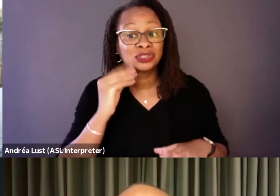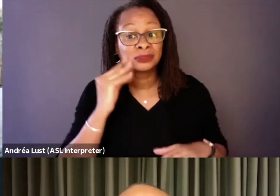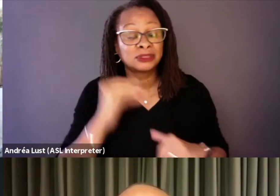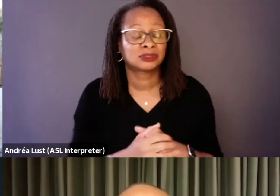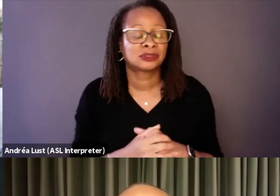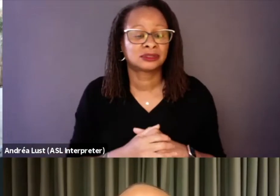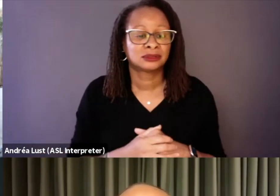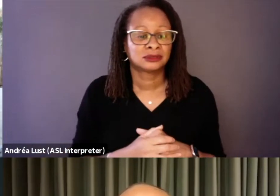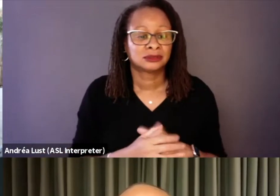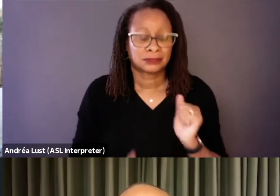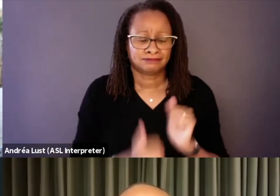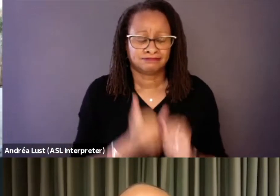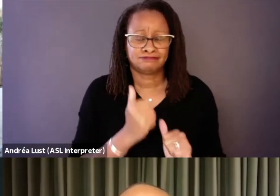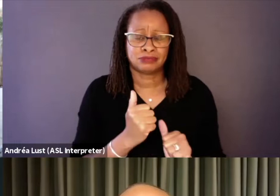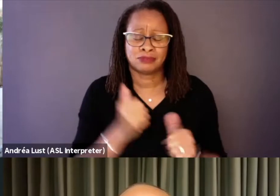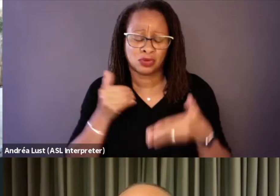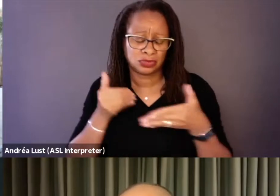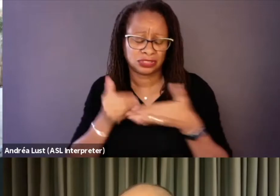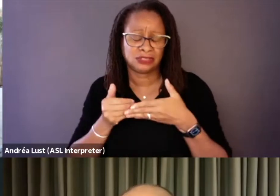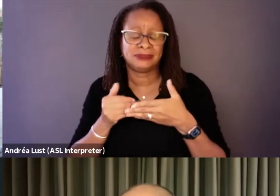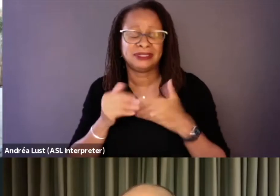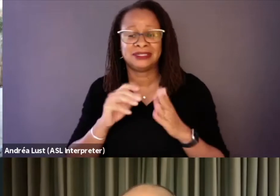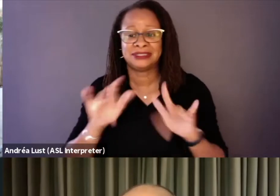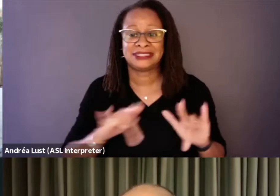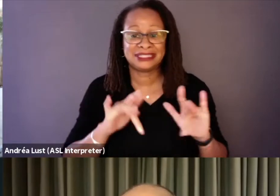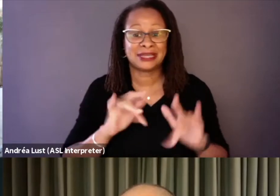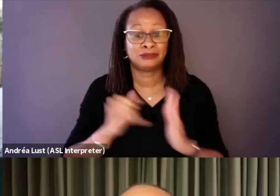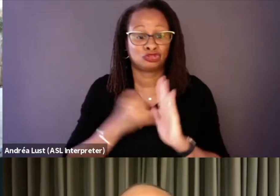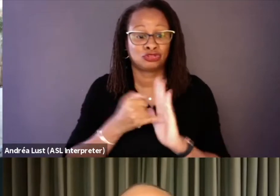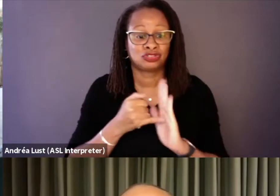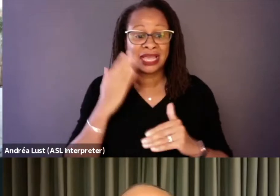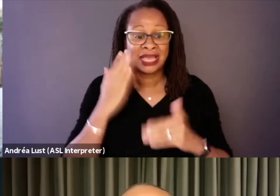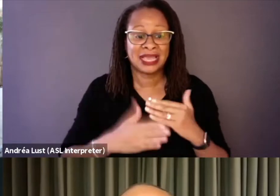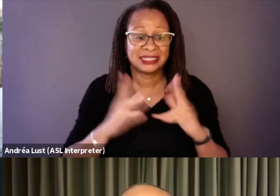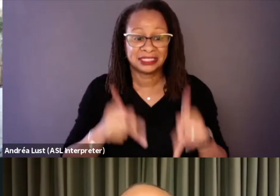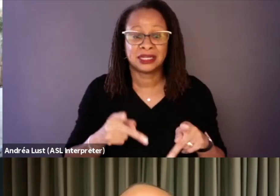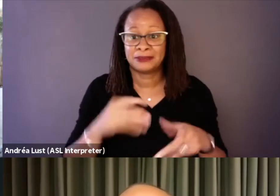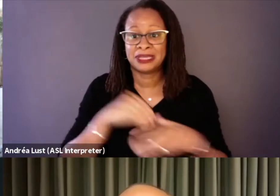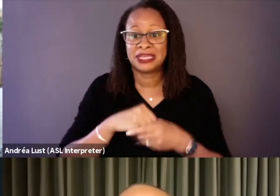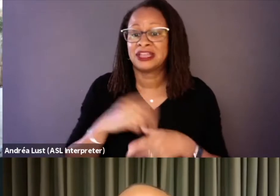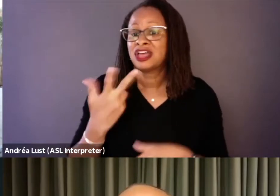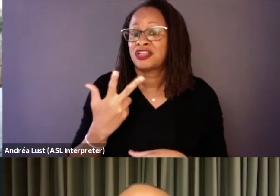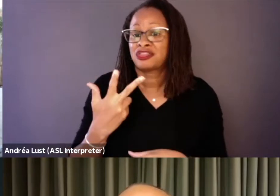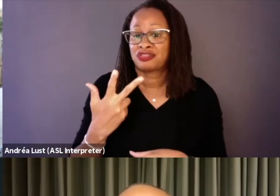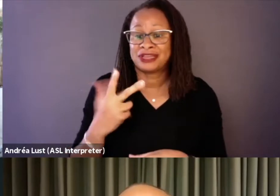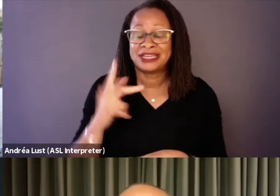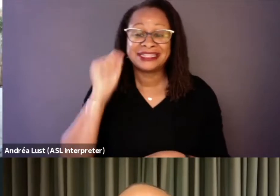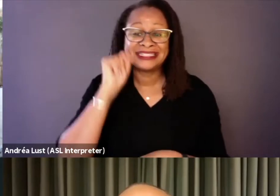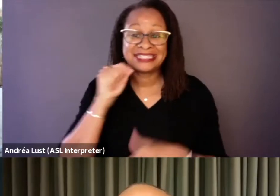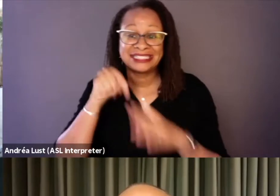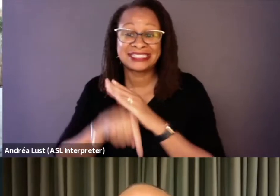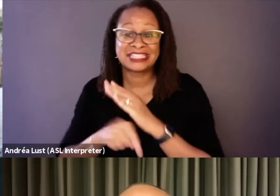The most intimate taped journals ended up in 3 Teens Kill 4 songs, like he always used that material and there's songs like